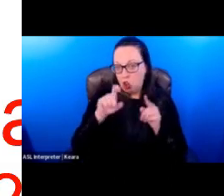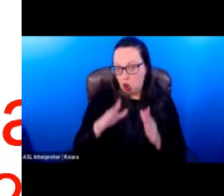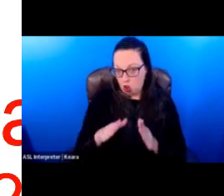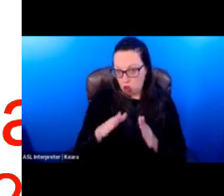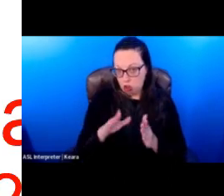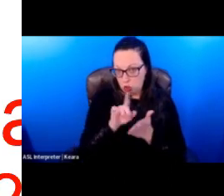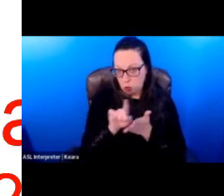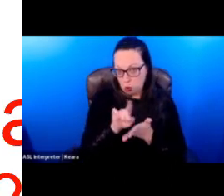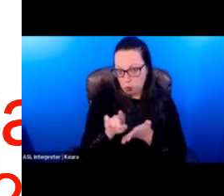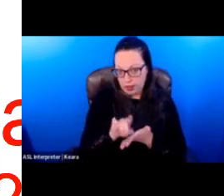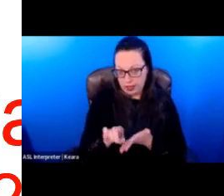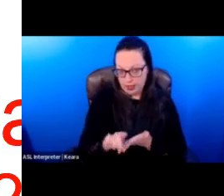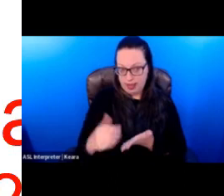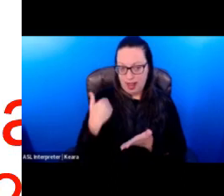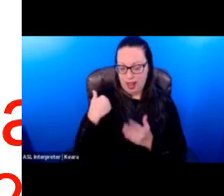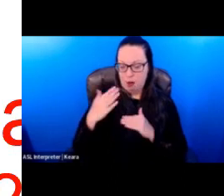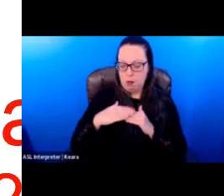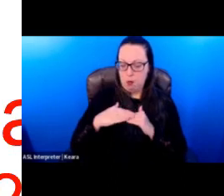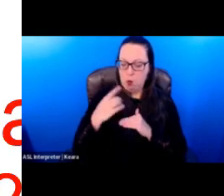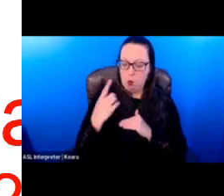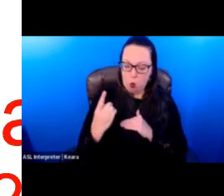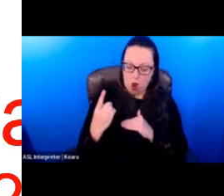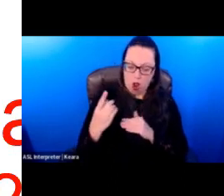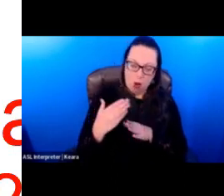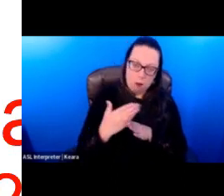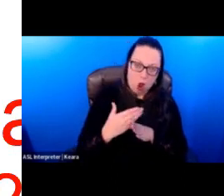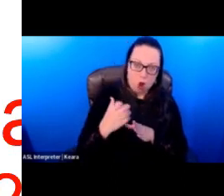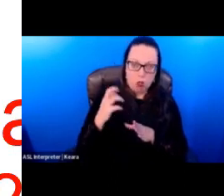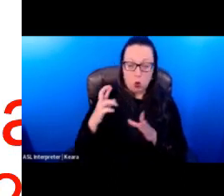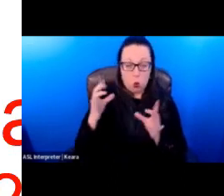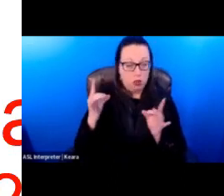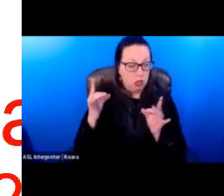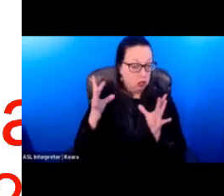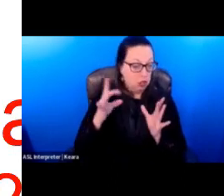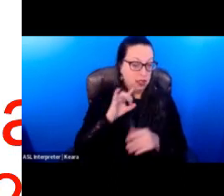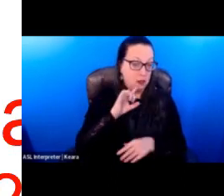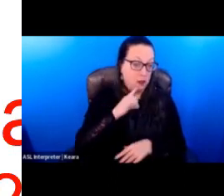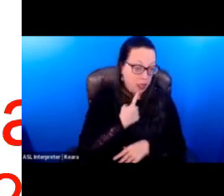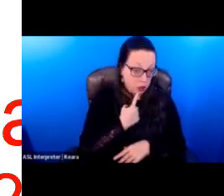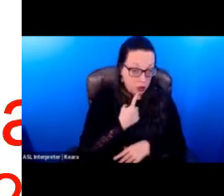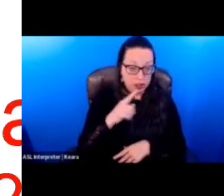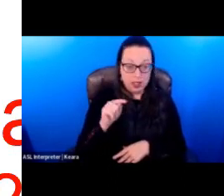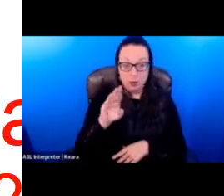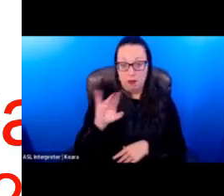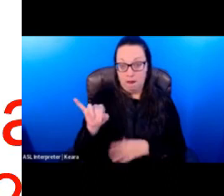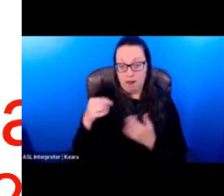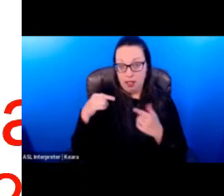at least one moderate or severe traumatic brain injury in their lifetime. And what we know that when a traumatic brain injury is